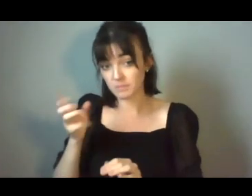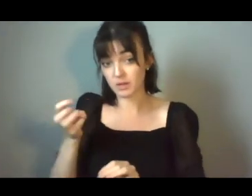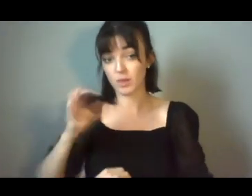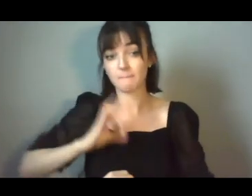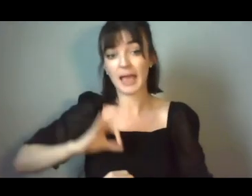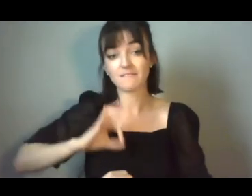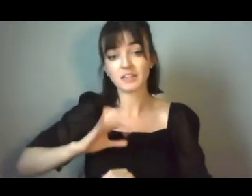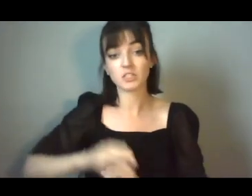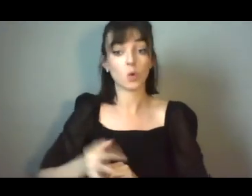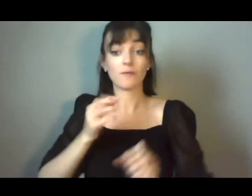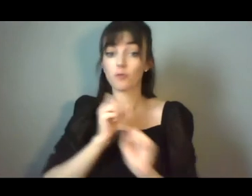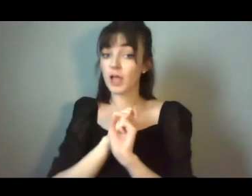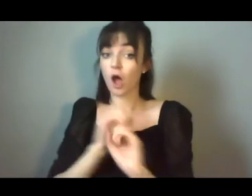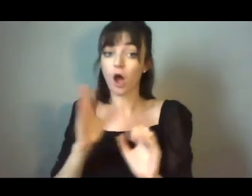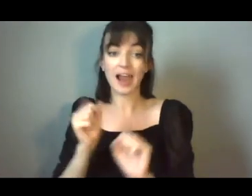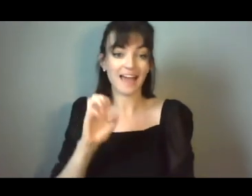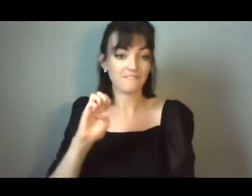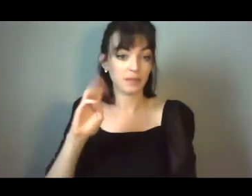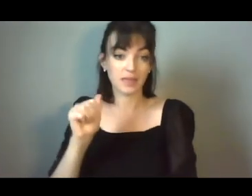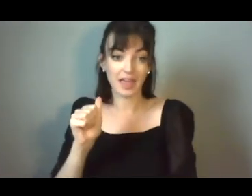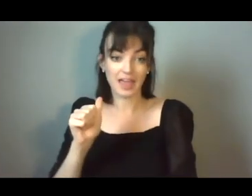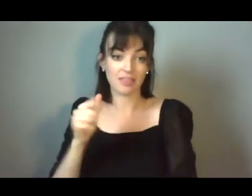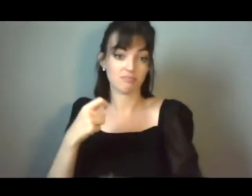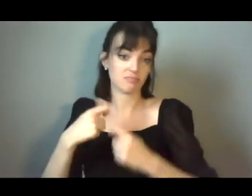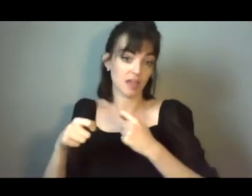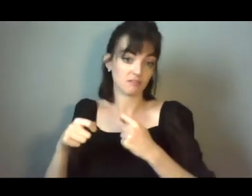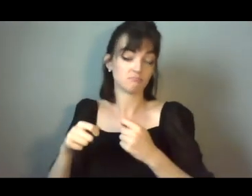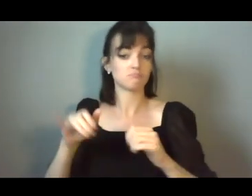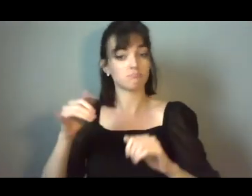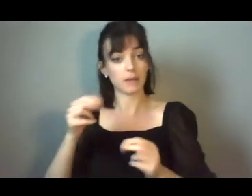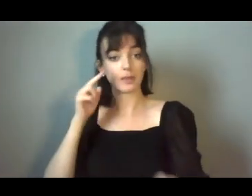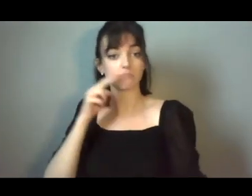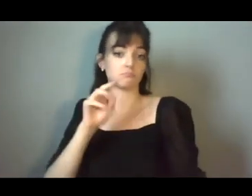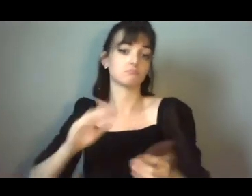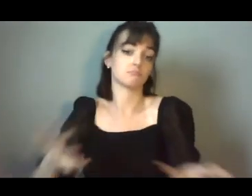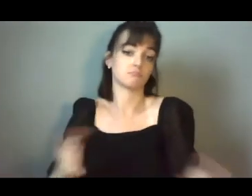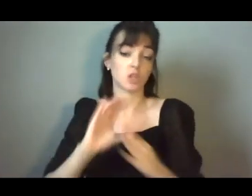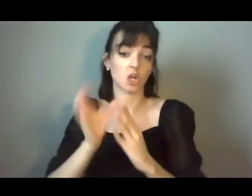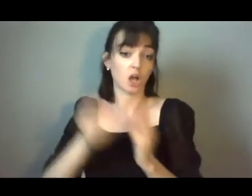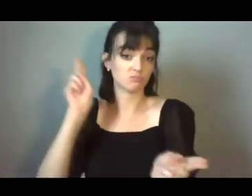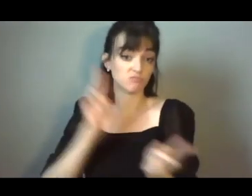EPAs then the market might drive down fees. >>: Thank you for that Áine and I am going to I